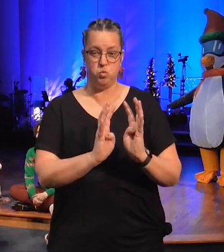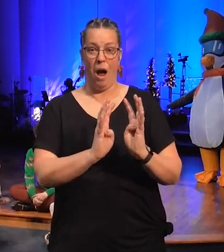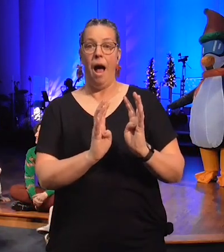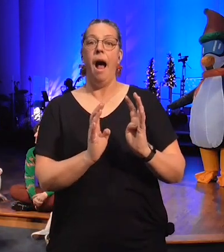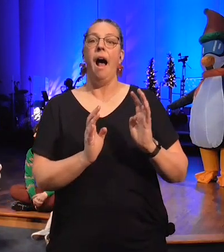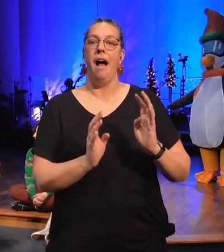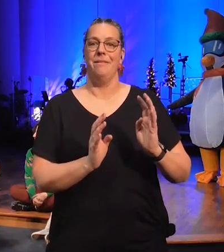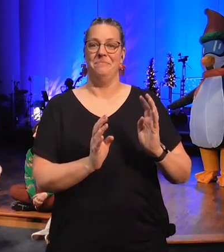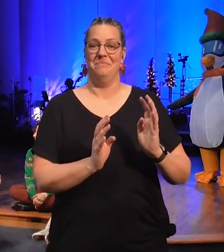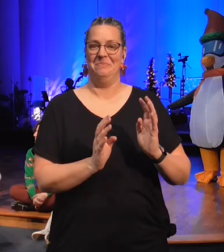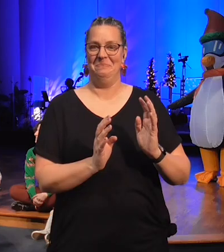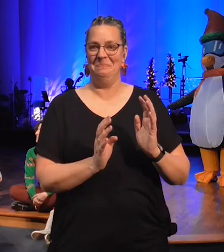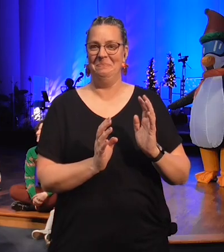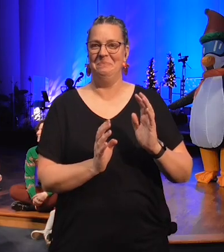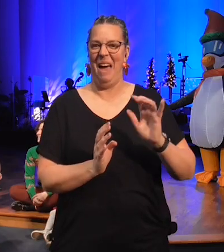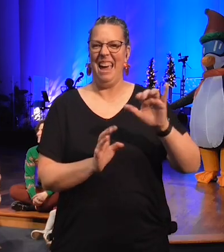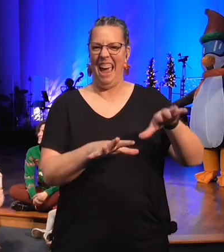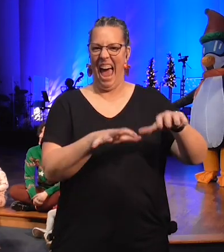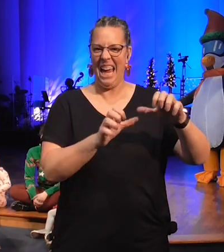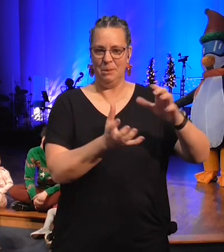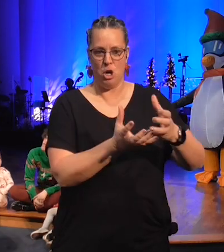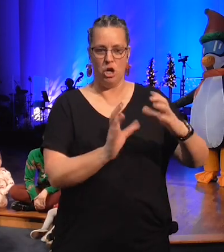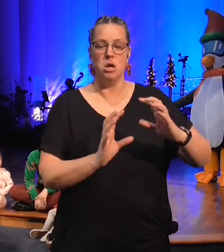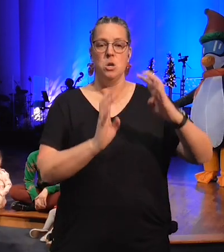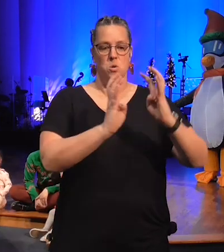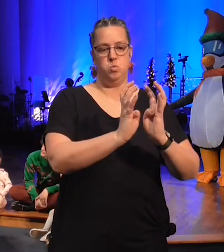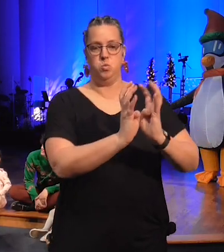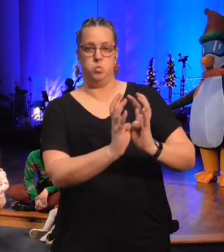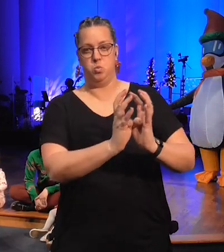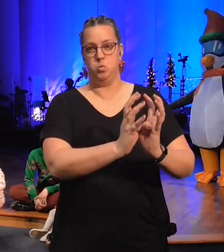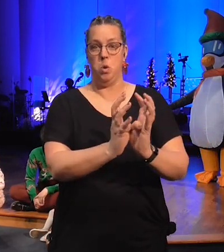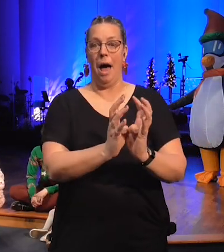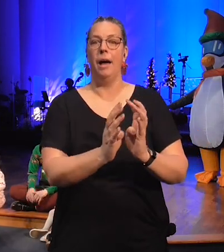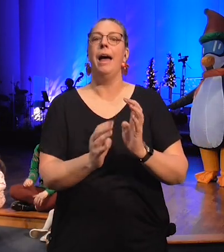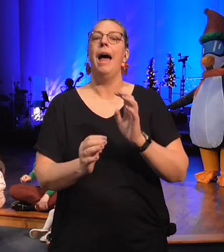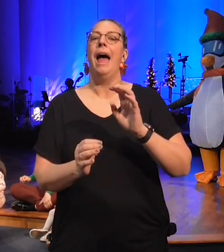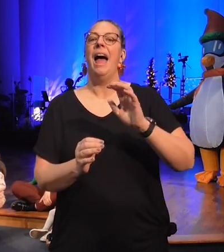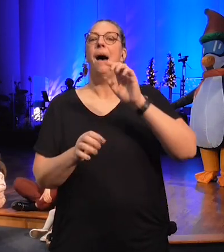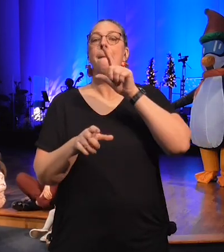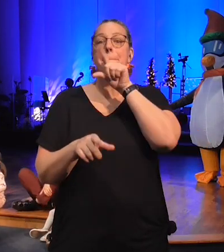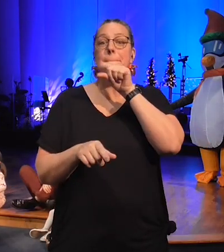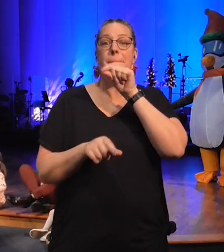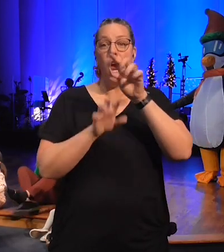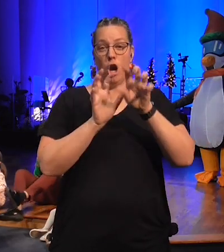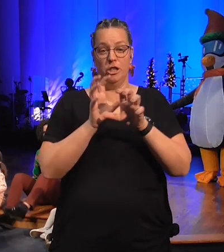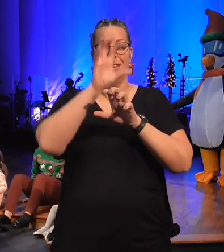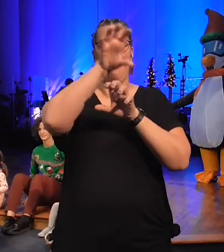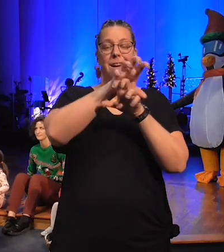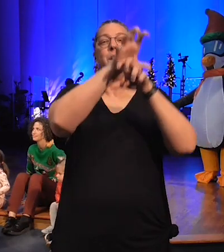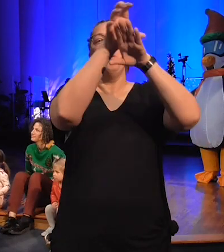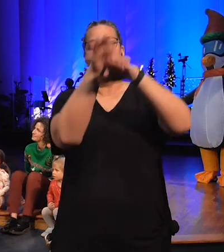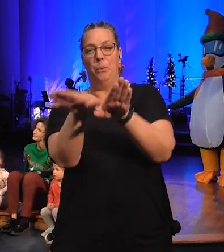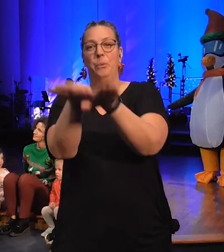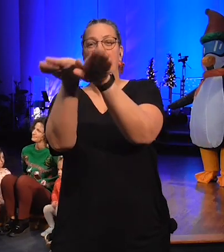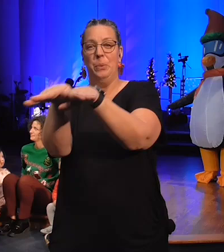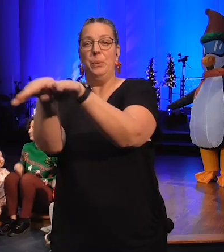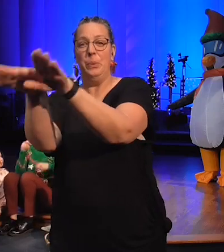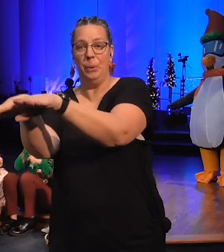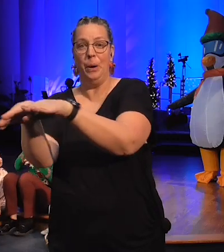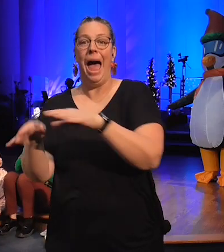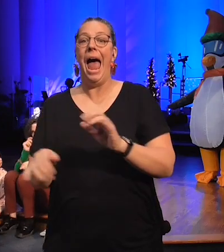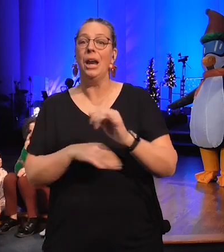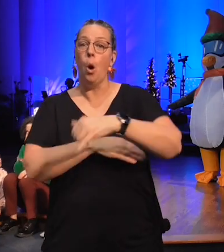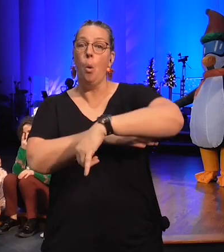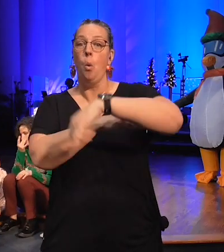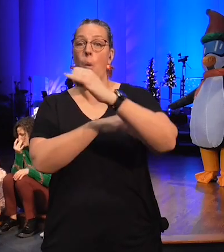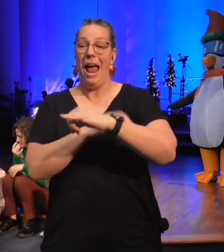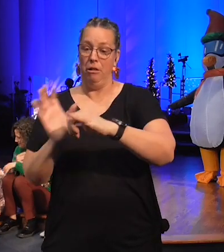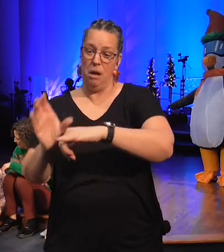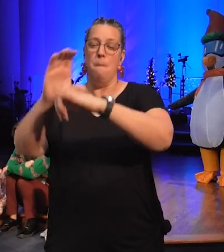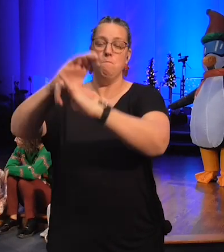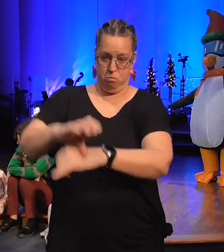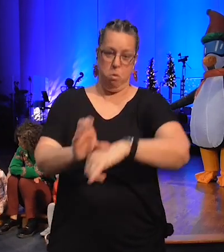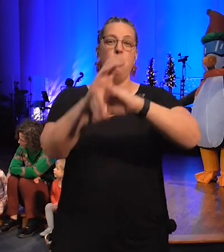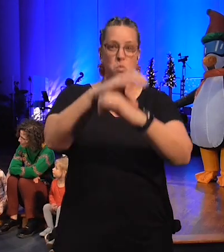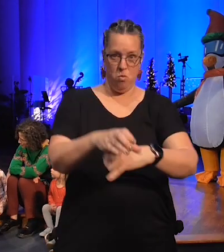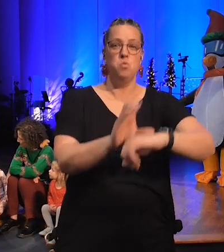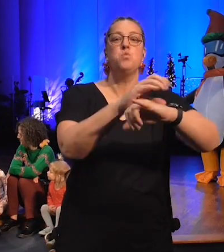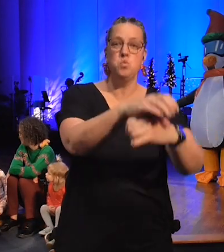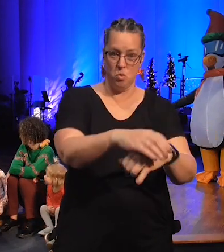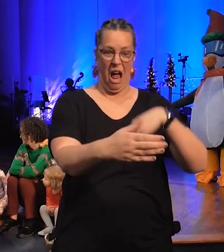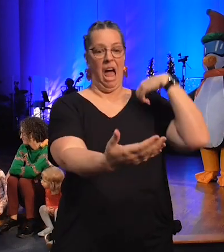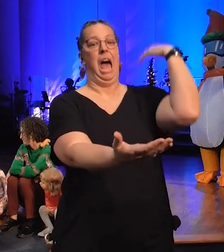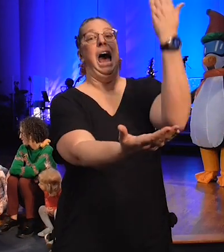gleaming ocean they traveled by Iceberg Express Albatross Airways and whale rail until they